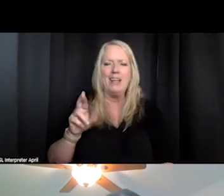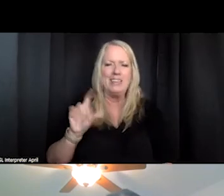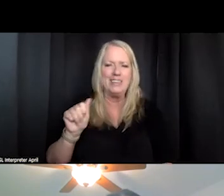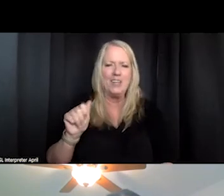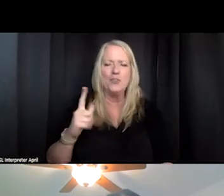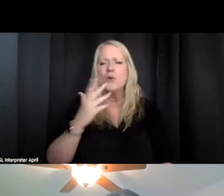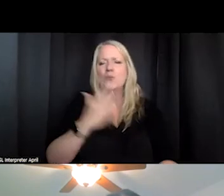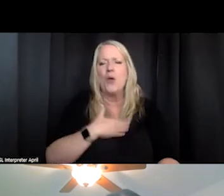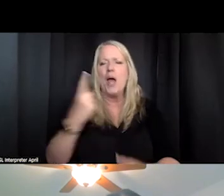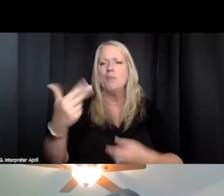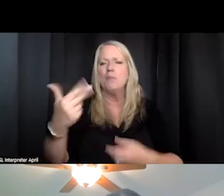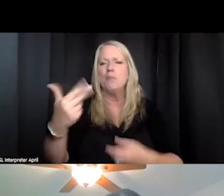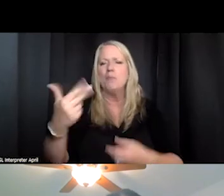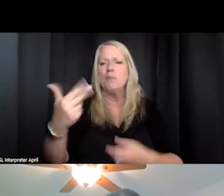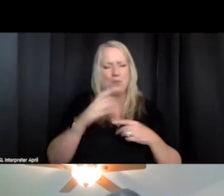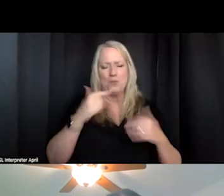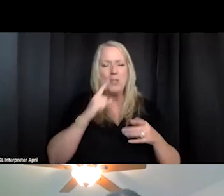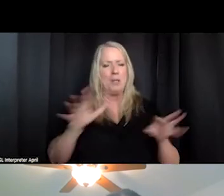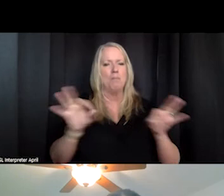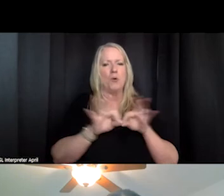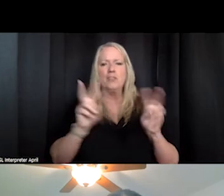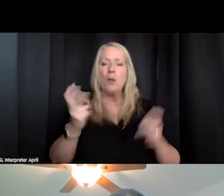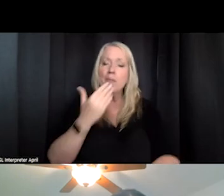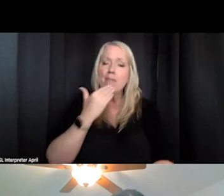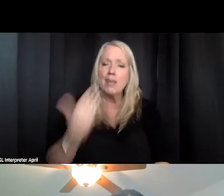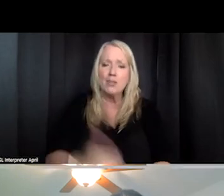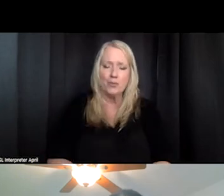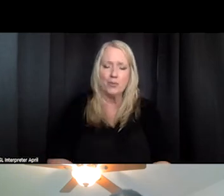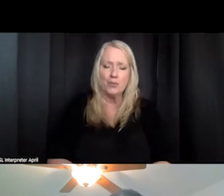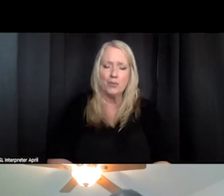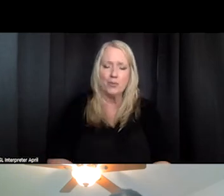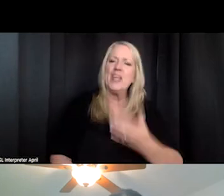IS SUCH AN IMPORTANT TOPIC. THANK YOU. >> THANK YOU. I AM HAPPY TO ANSWER ANY